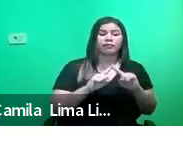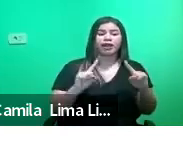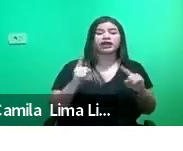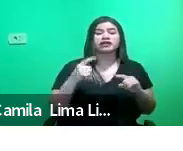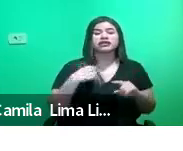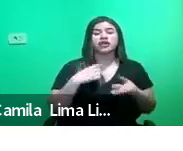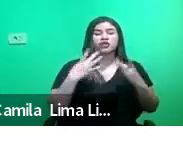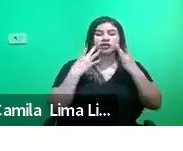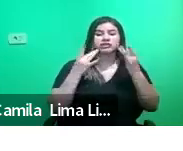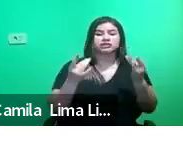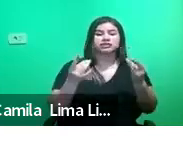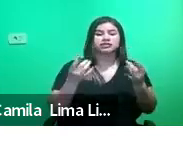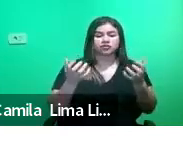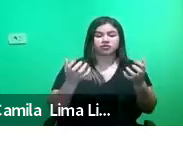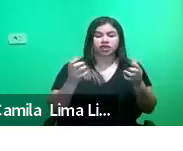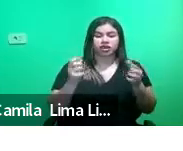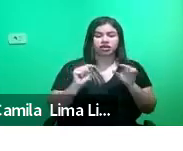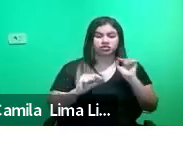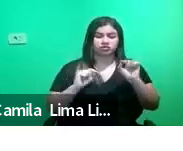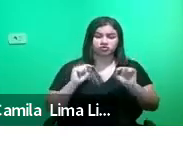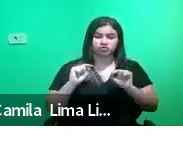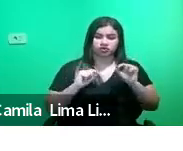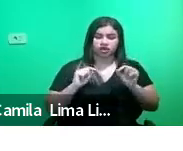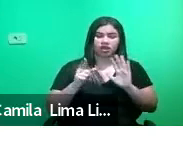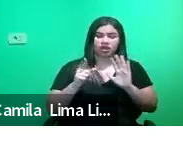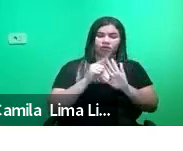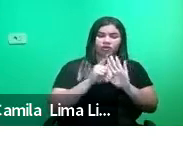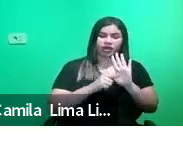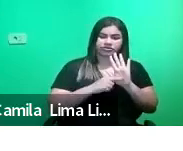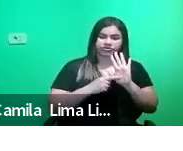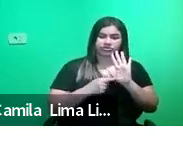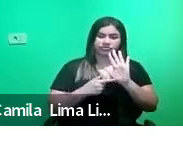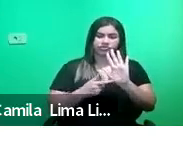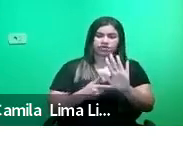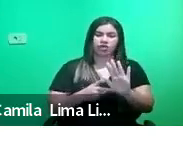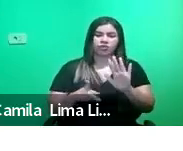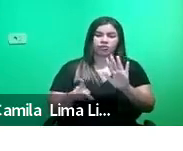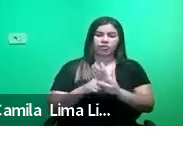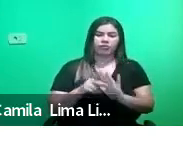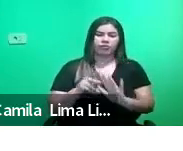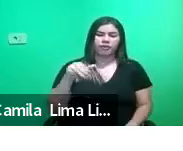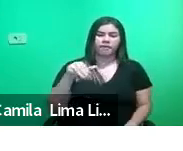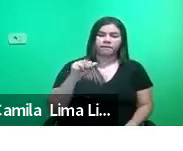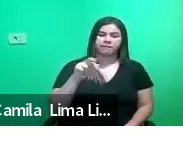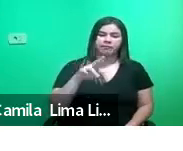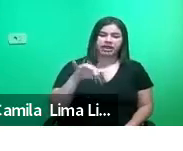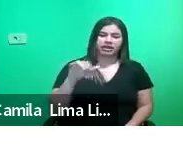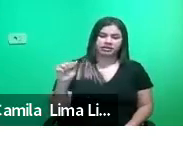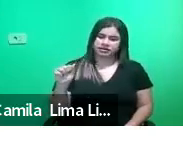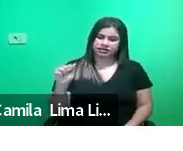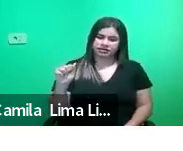I would draw your attention in that light to the logical that light to the article. I recommended by Maria Jehovah that's Jehovah nazi it's,